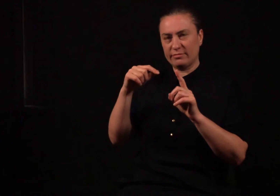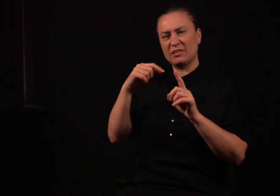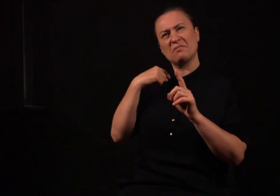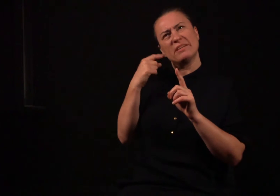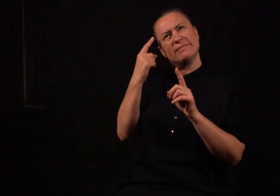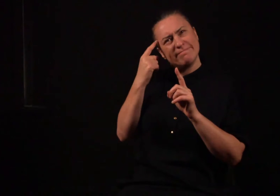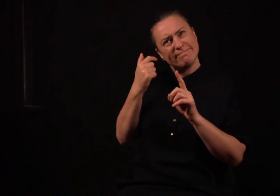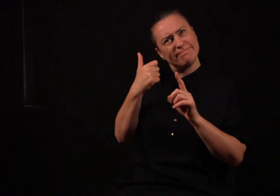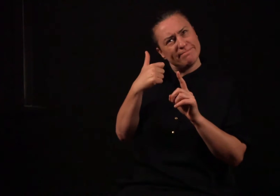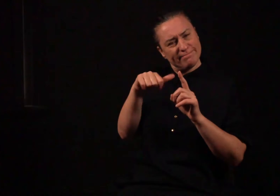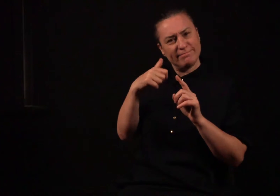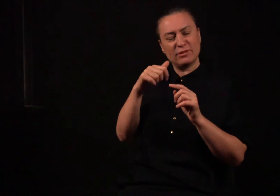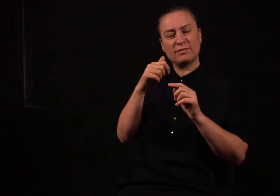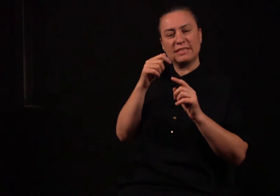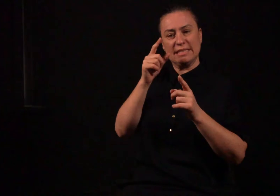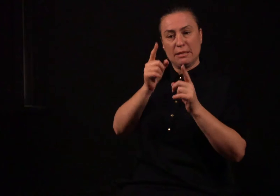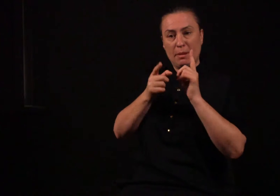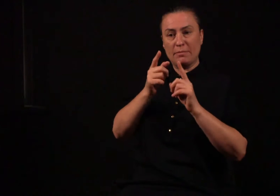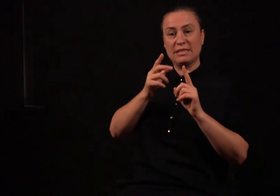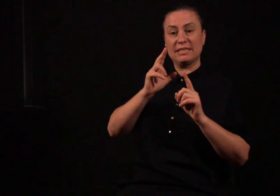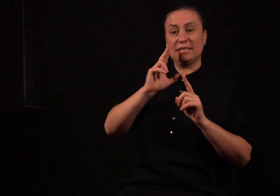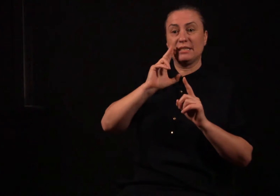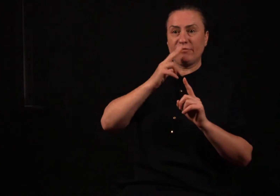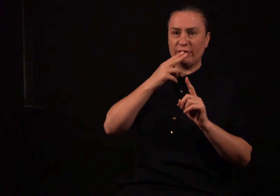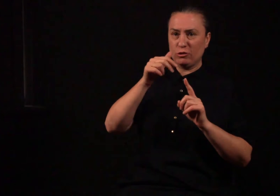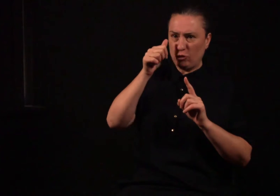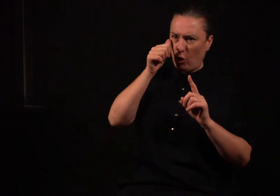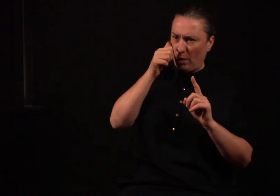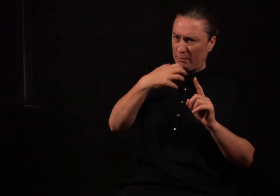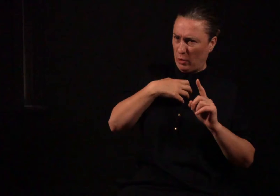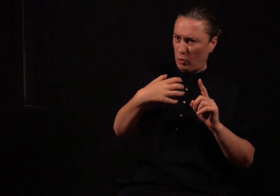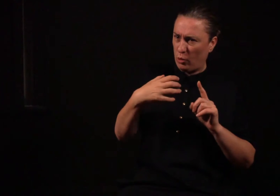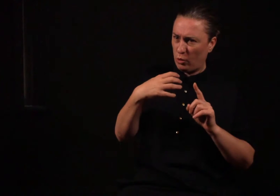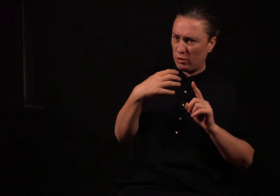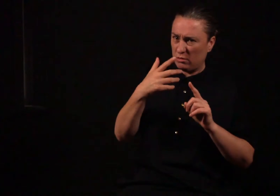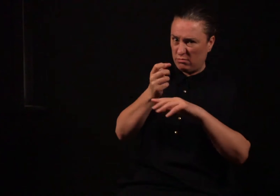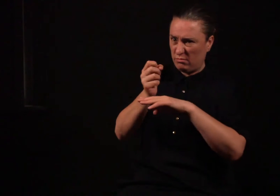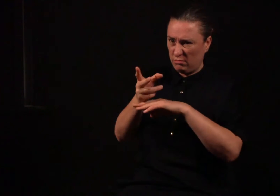I was thinking before I came in here today that there is times where the deaf person